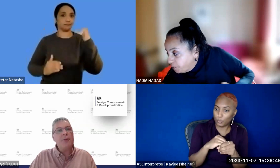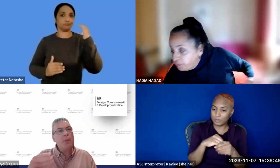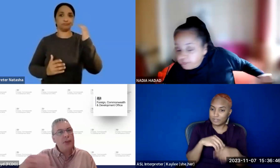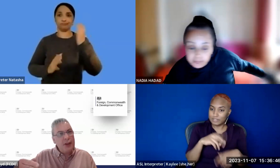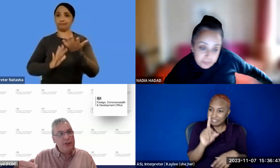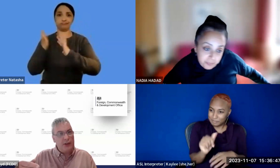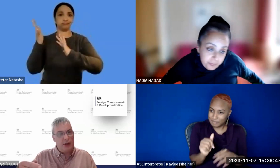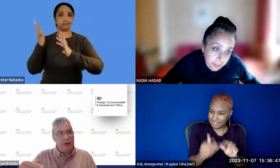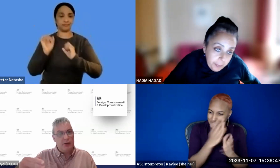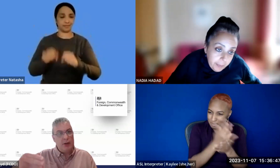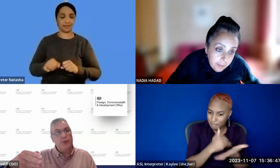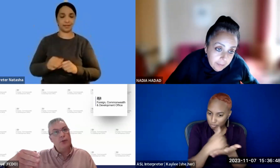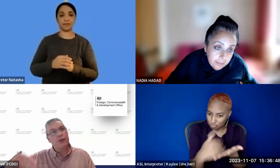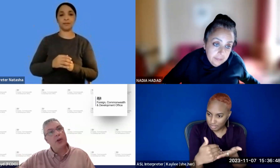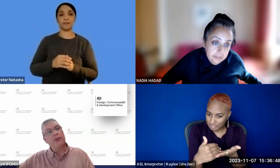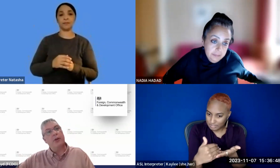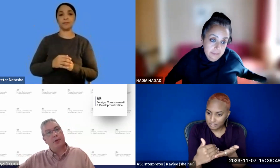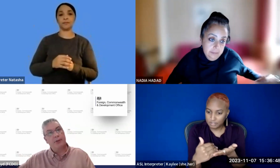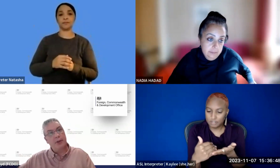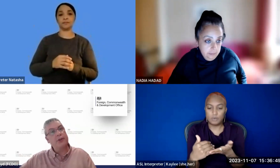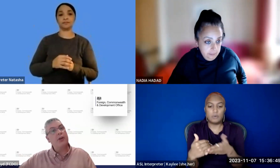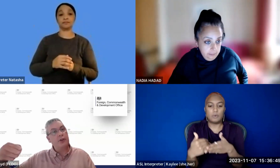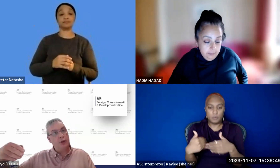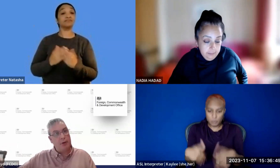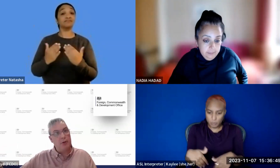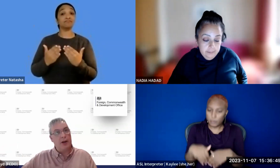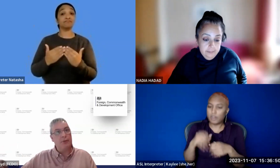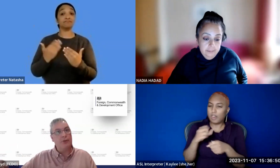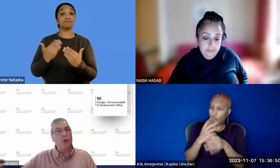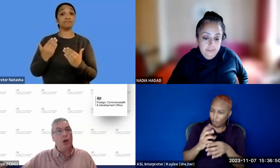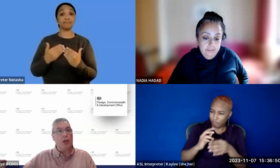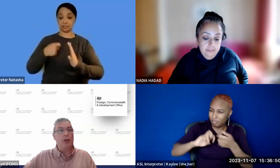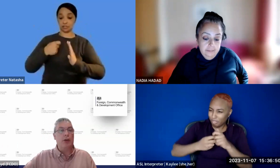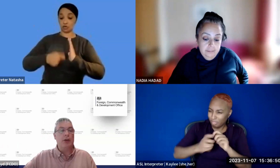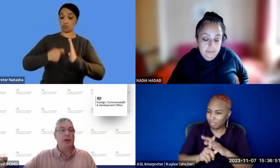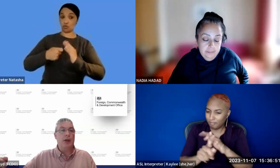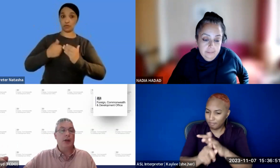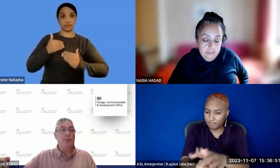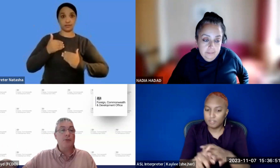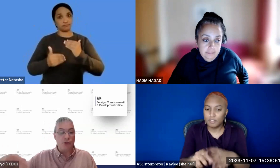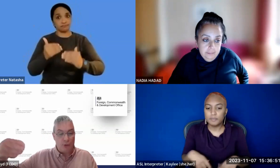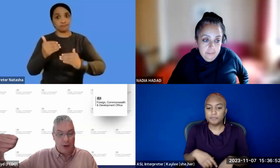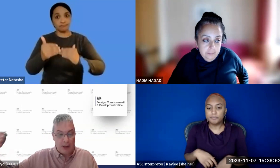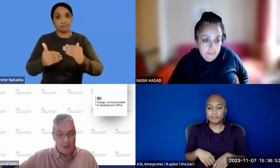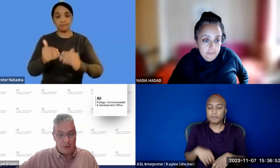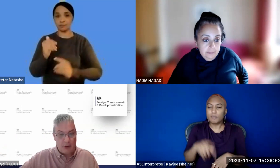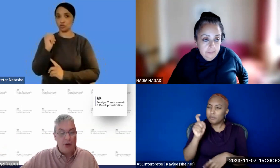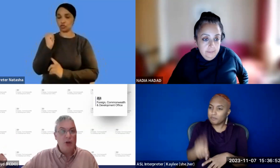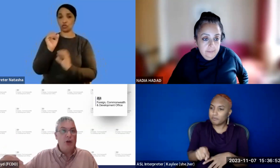That's much easier if you're starting new programs, rather than joining later on.